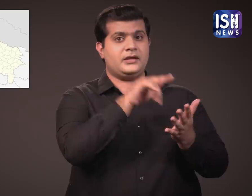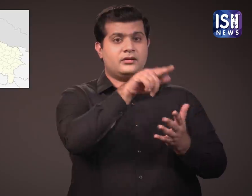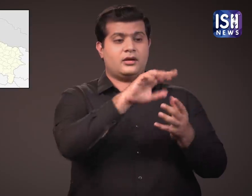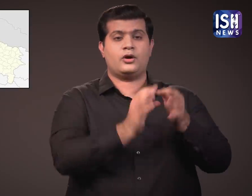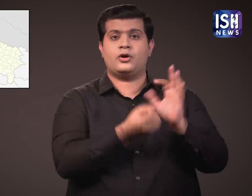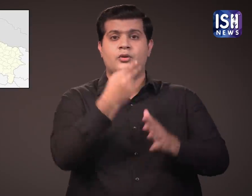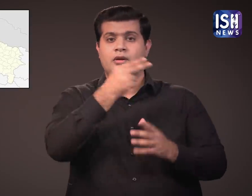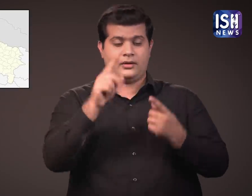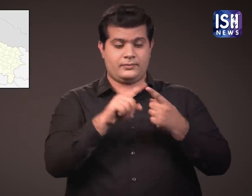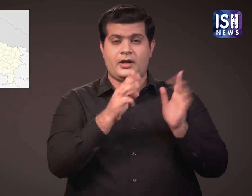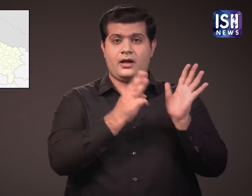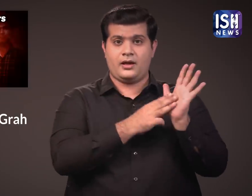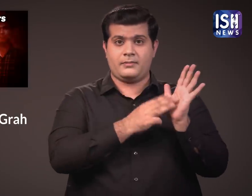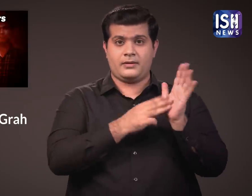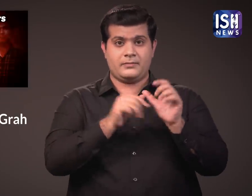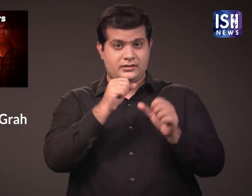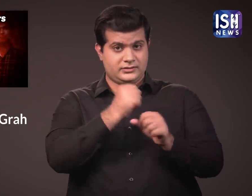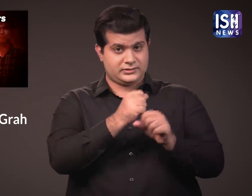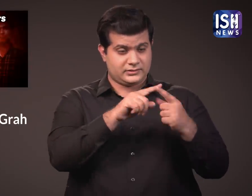Mansik Mandit Mamata Ashray Grah,